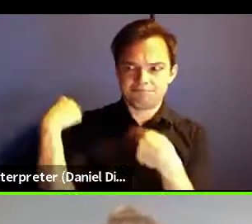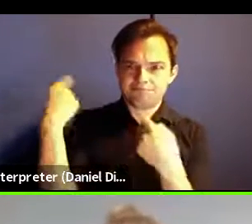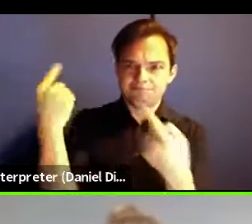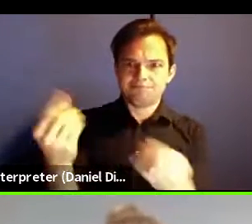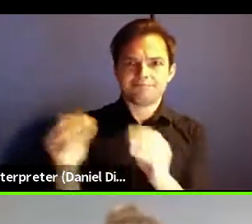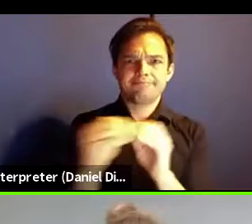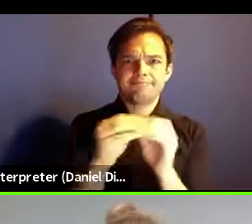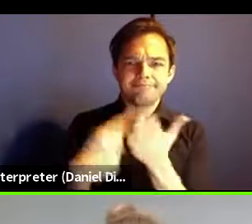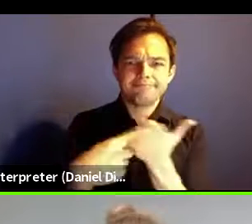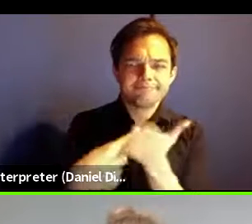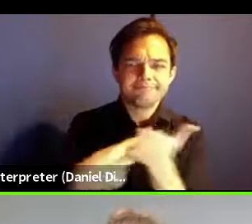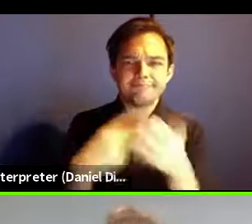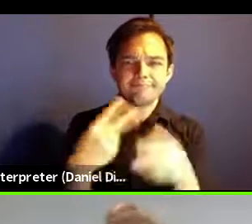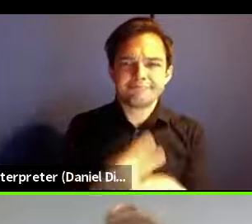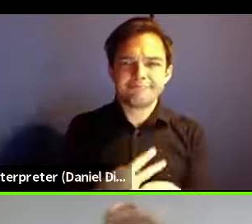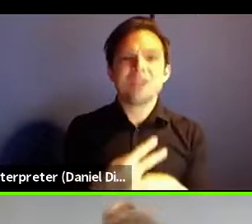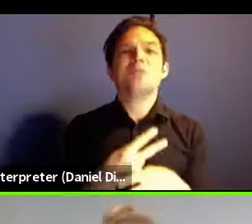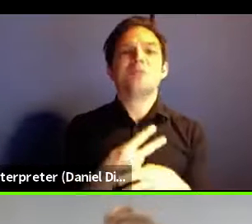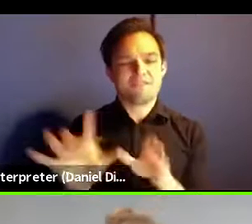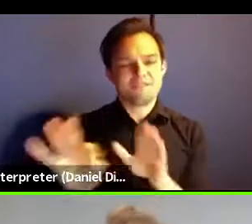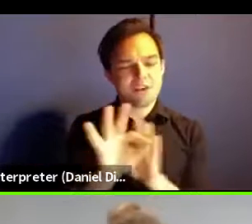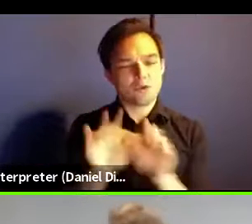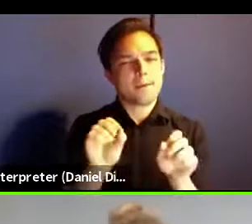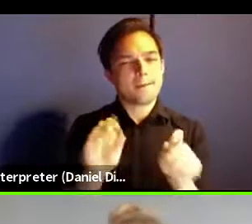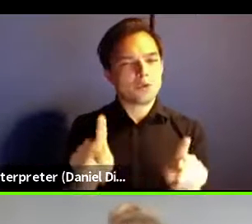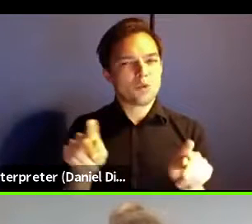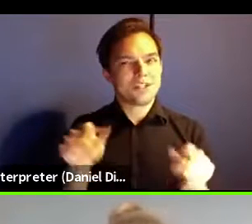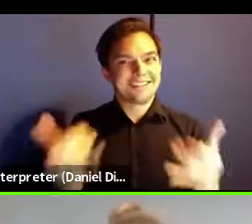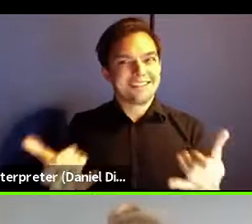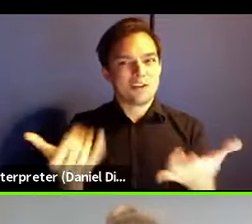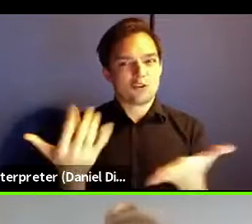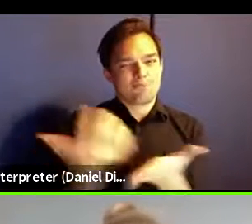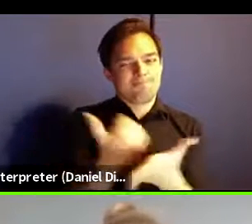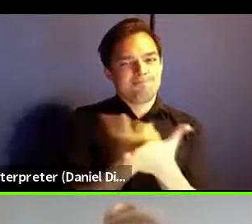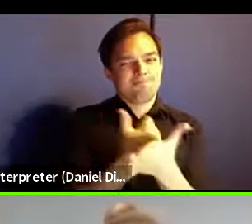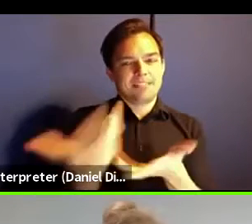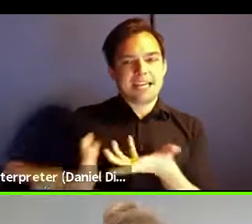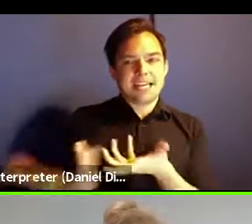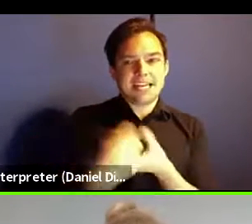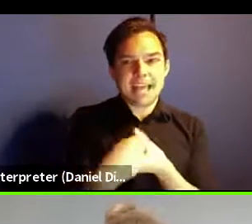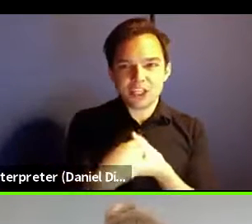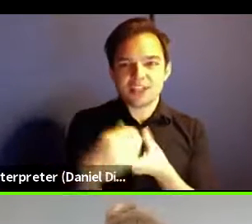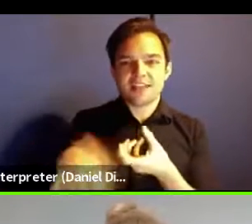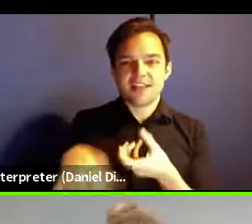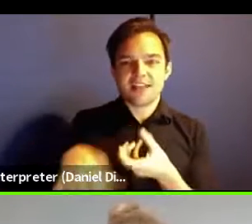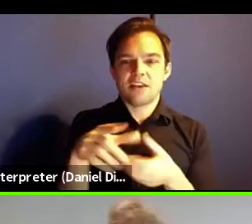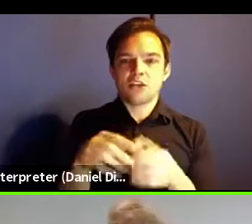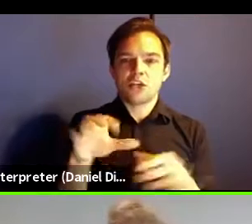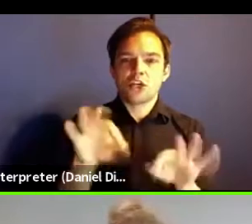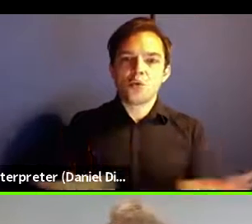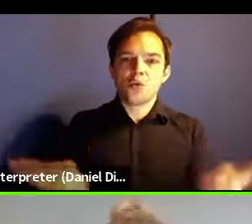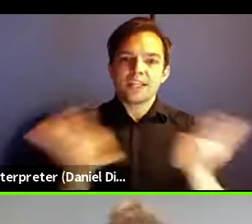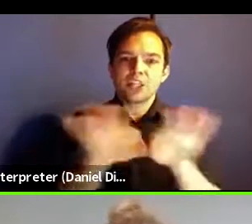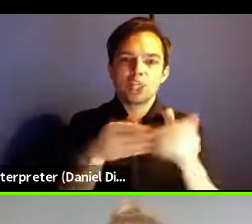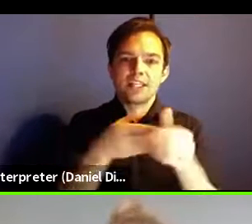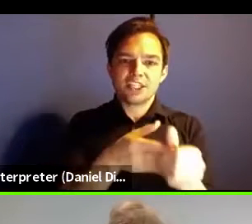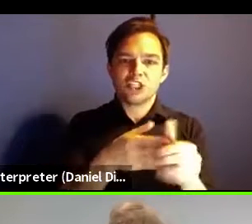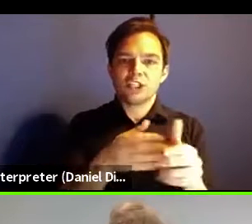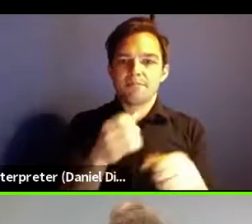We just saw that there was an opportunity to really engage that critical leadership required to accelerate the change.